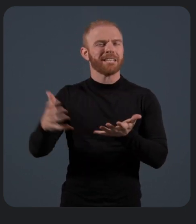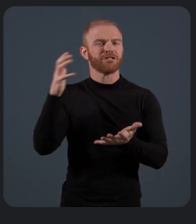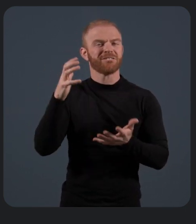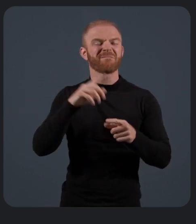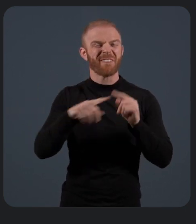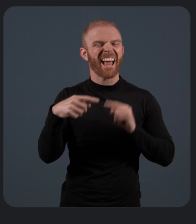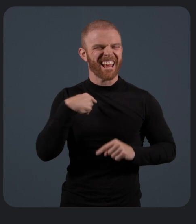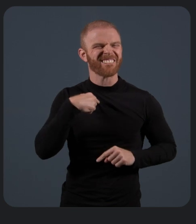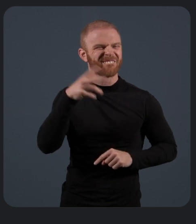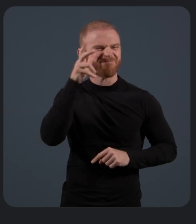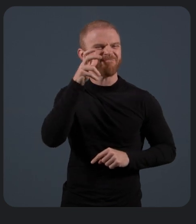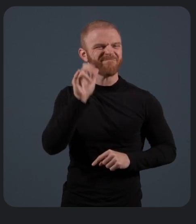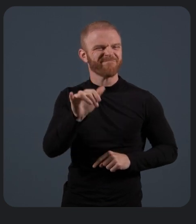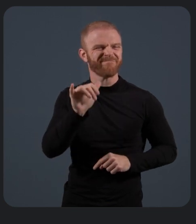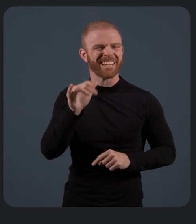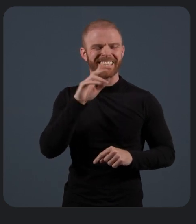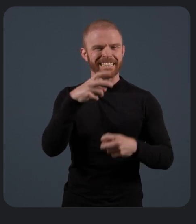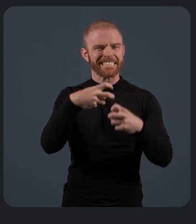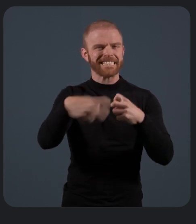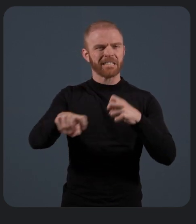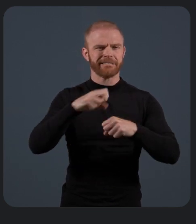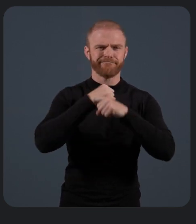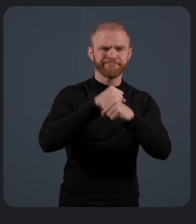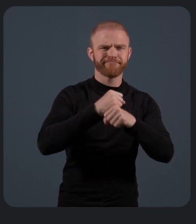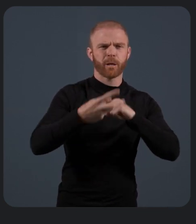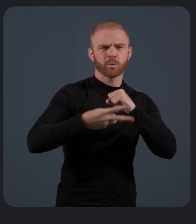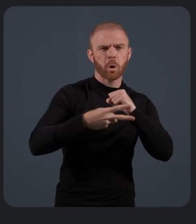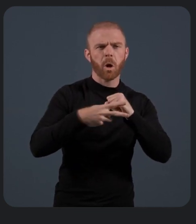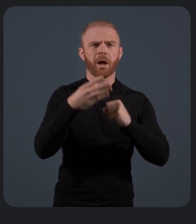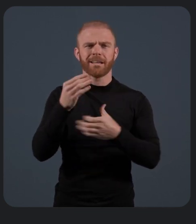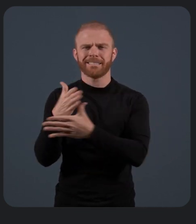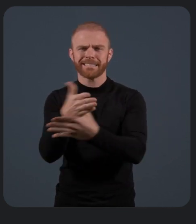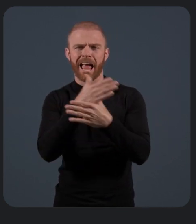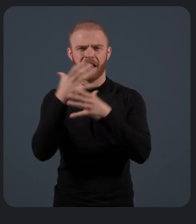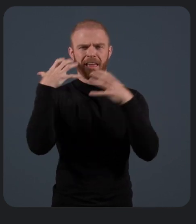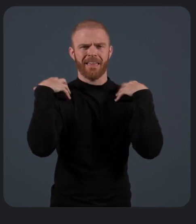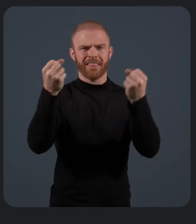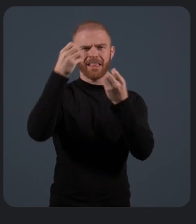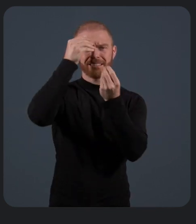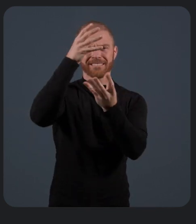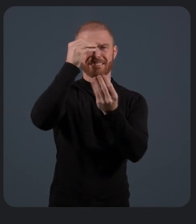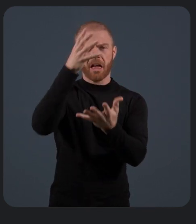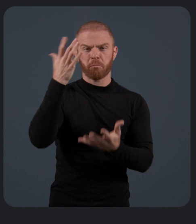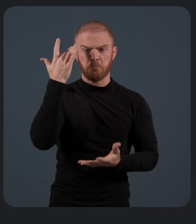difficult to securely store and share health data between apps because of the number of APIs your apps need